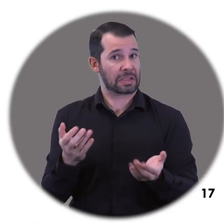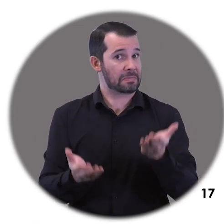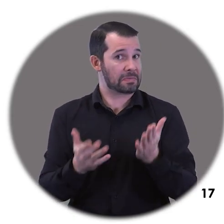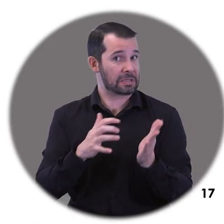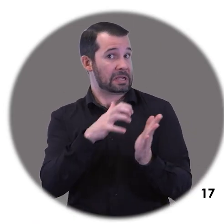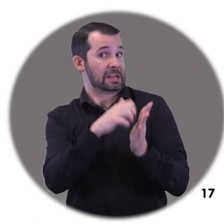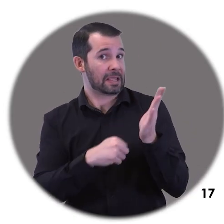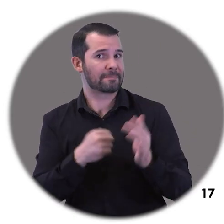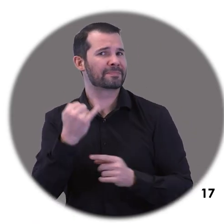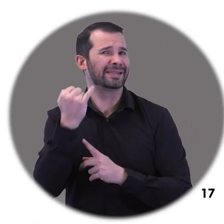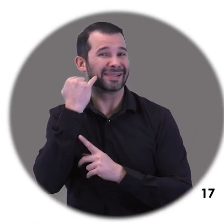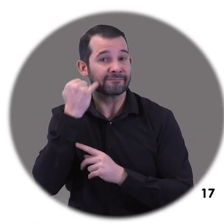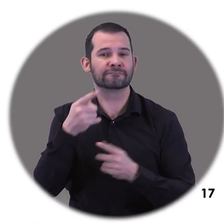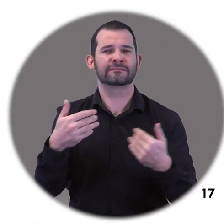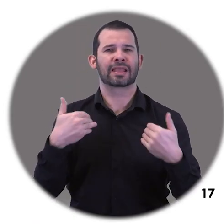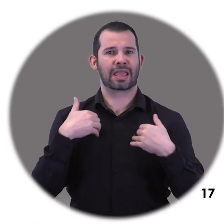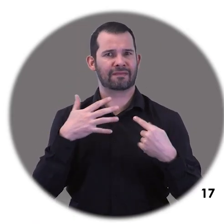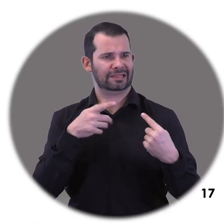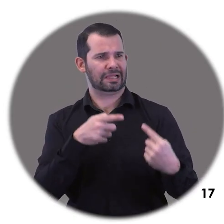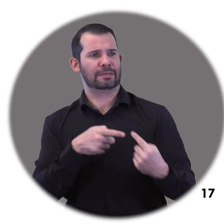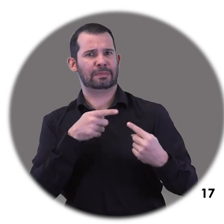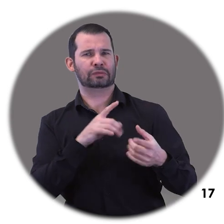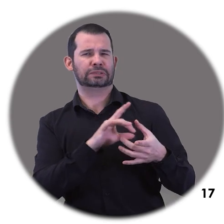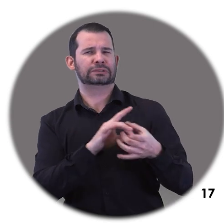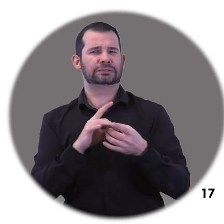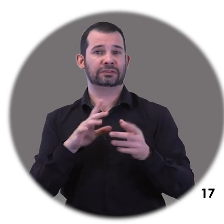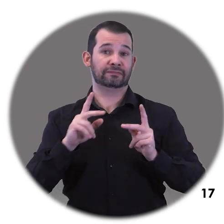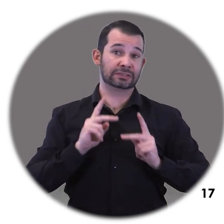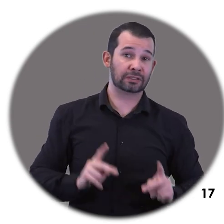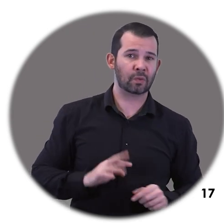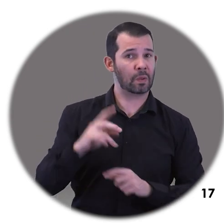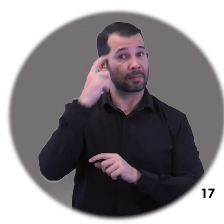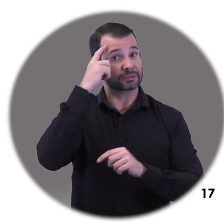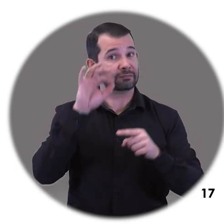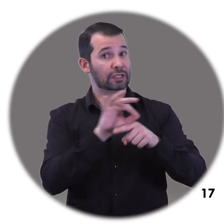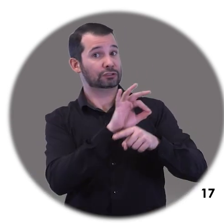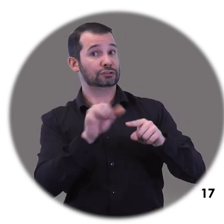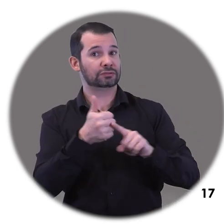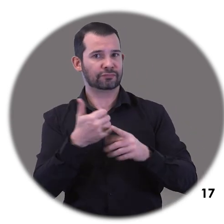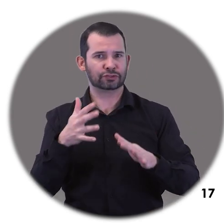You may be able to claim this if you have an impairment in physical or mental functions